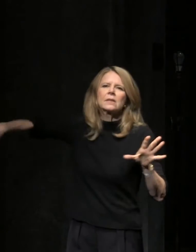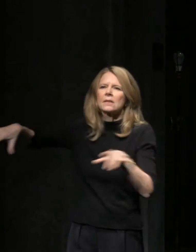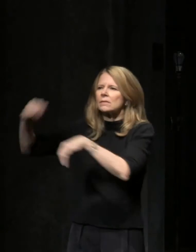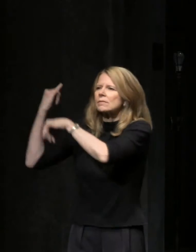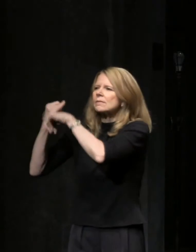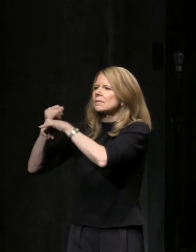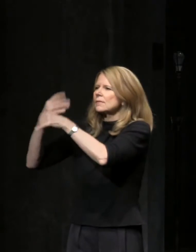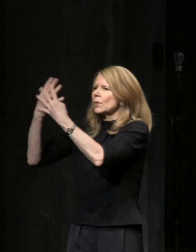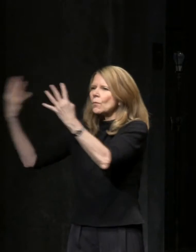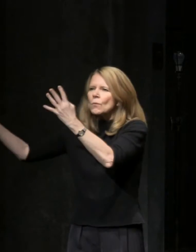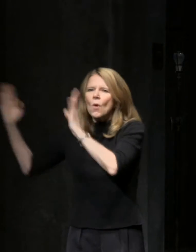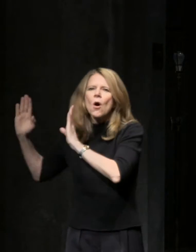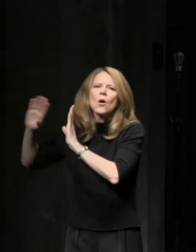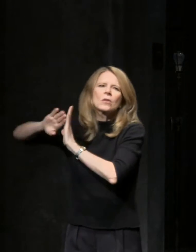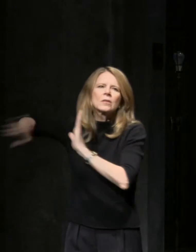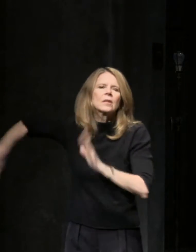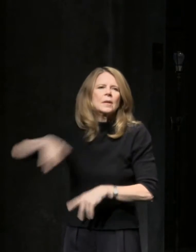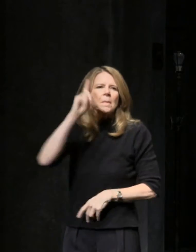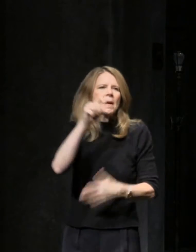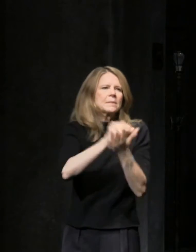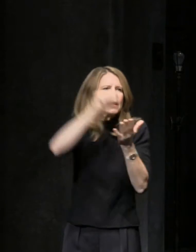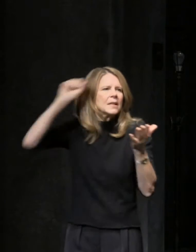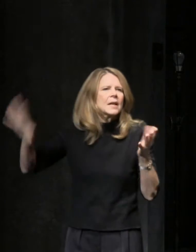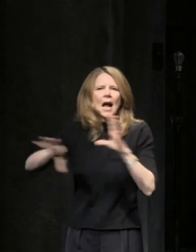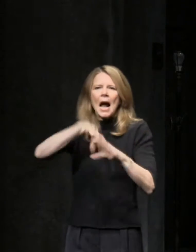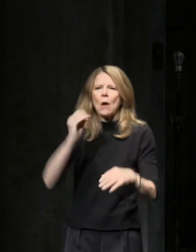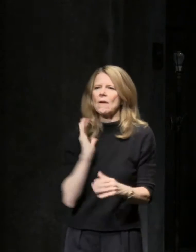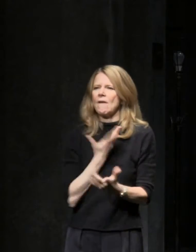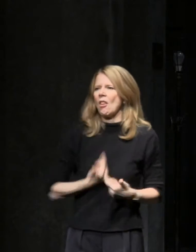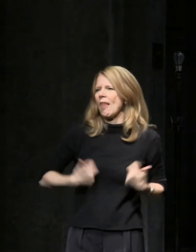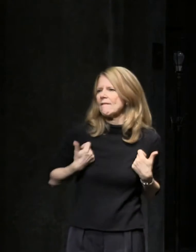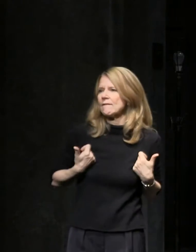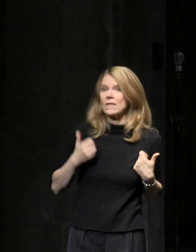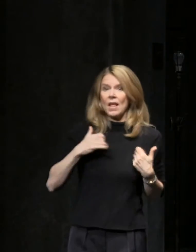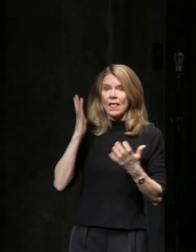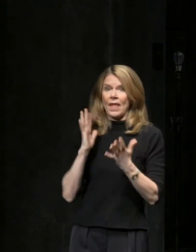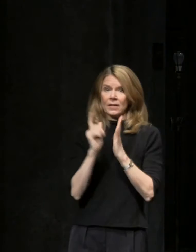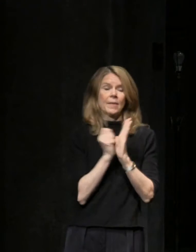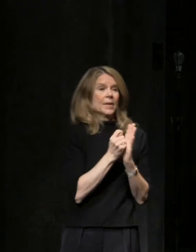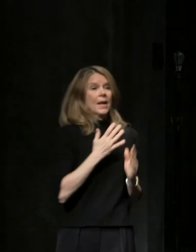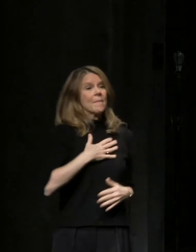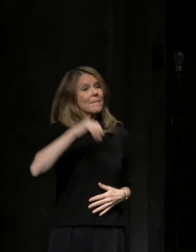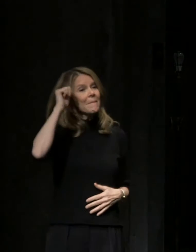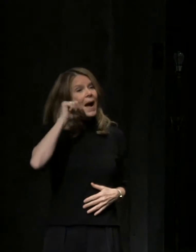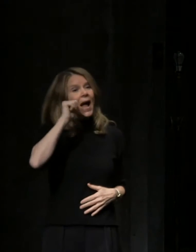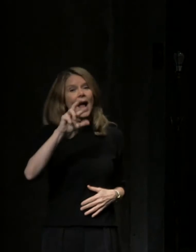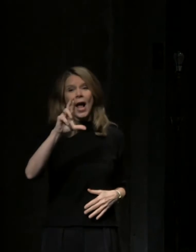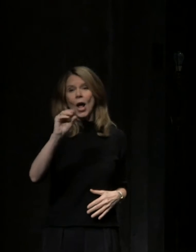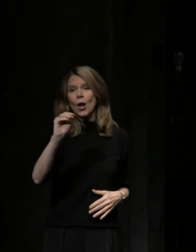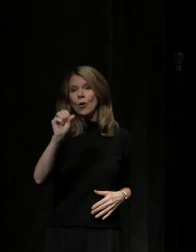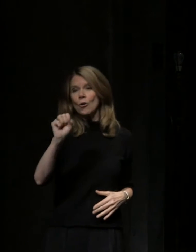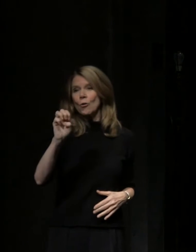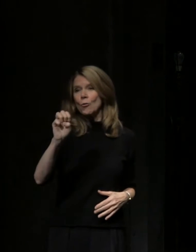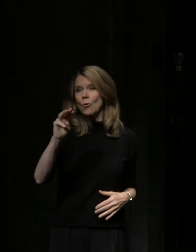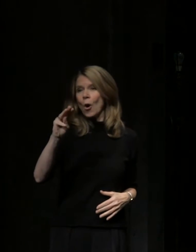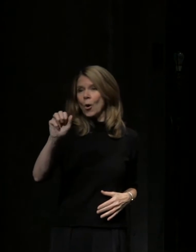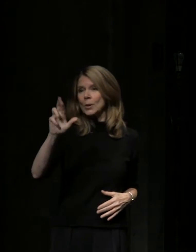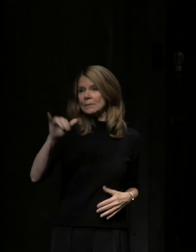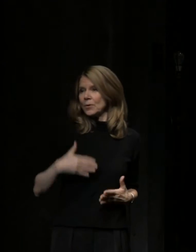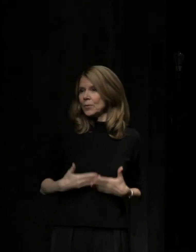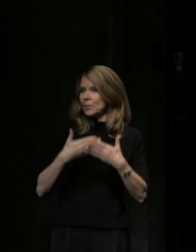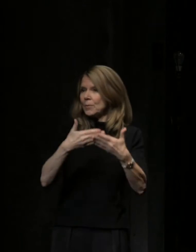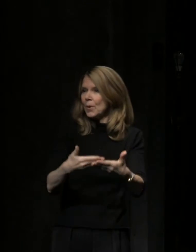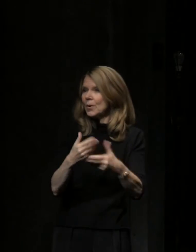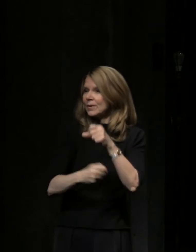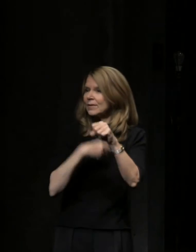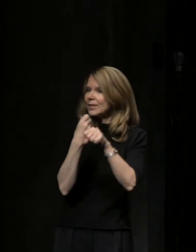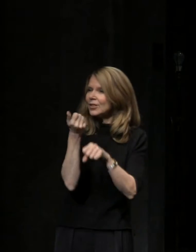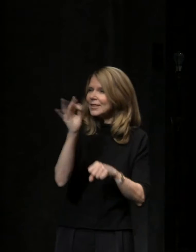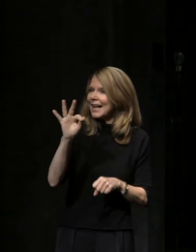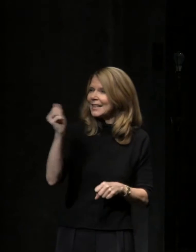and removed from our lives. I had an Aunt Rosemary who was born in 1918. She was born